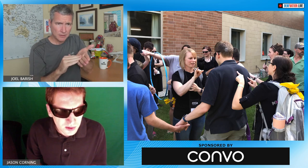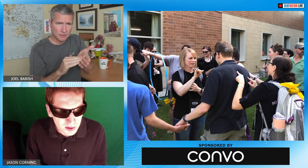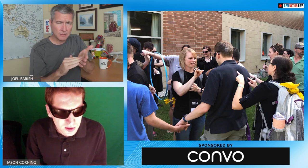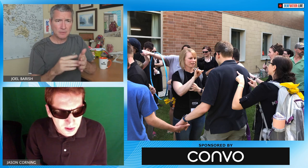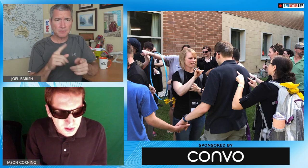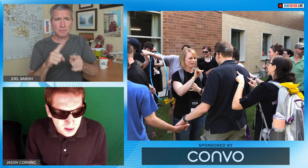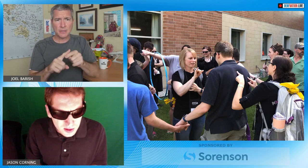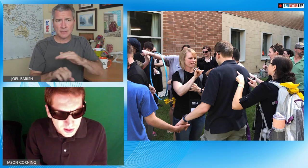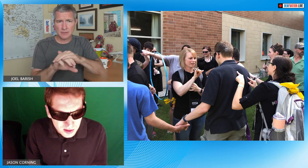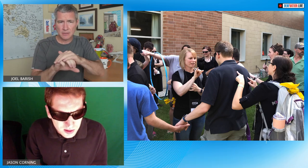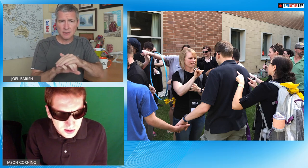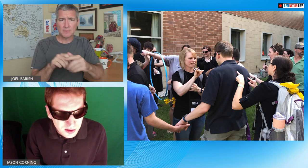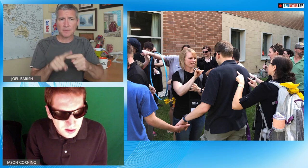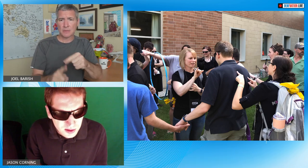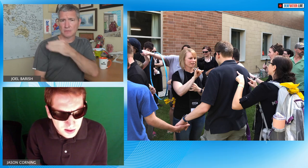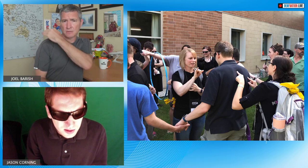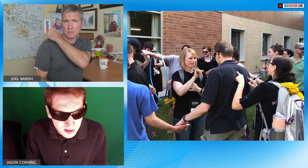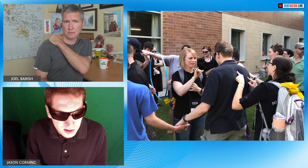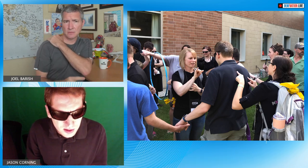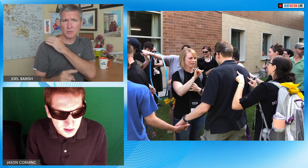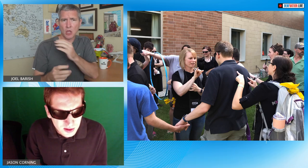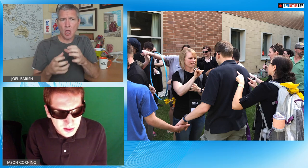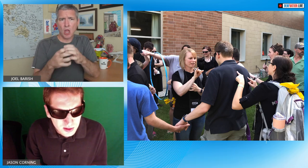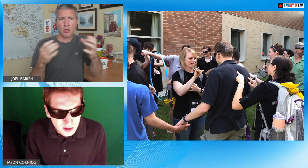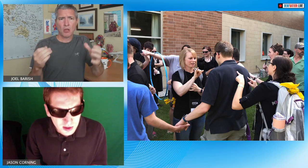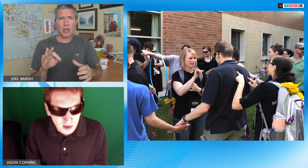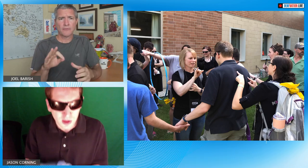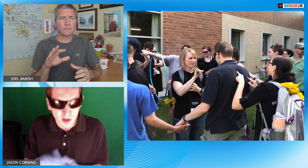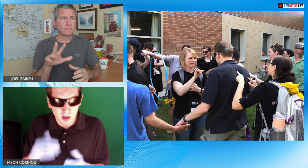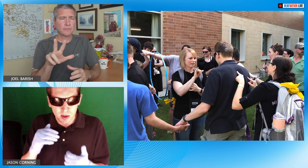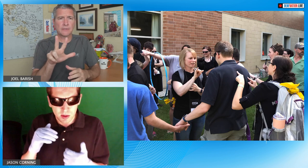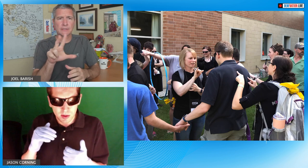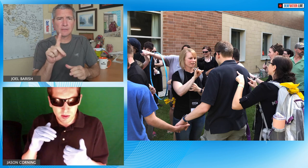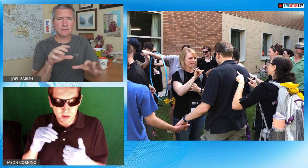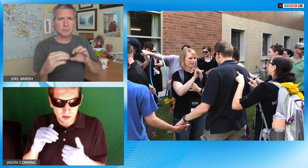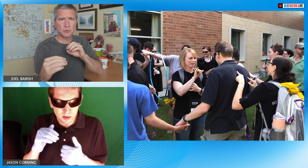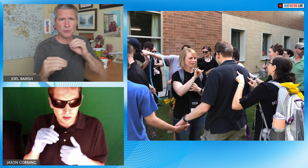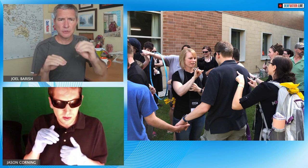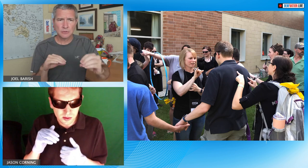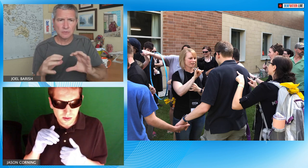Braille, tactile, and PT is a lot of work